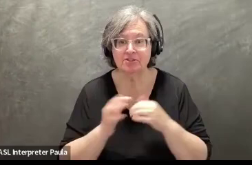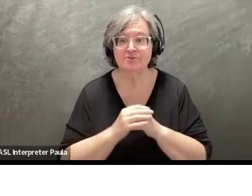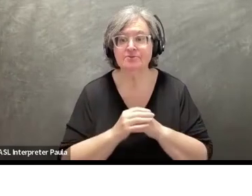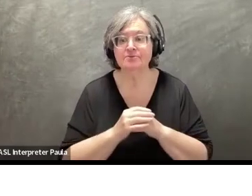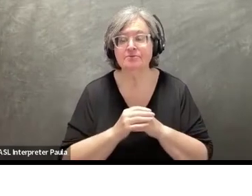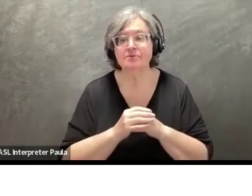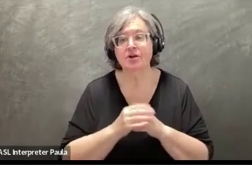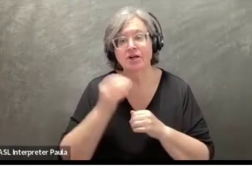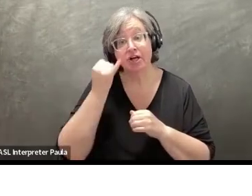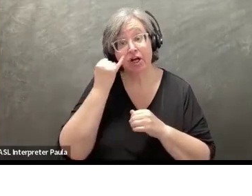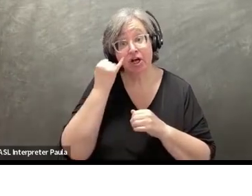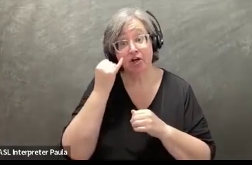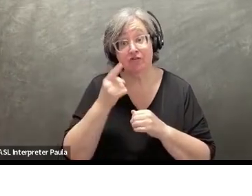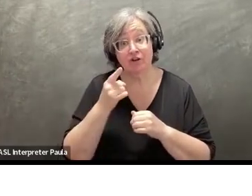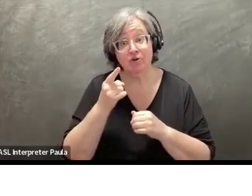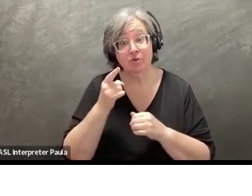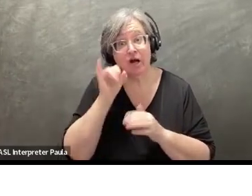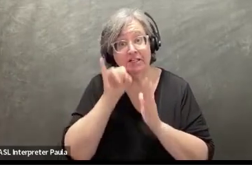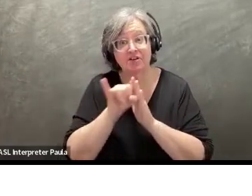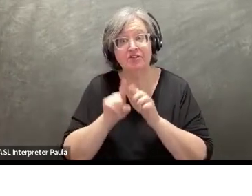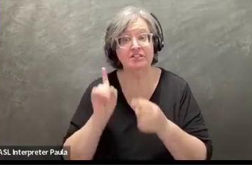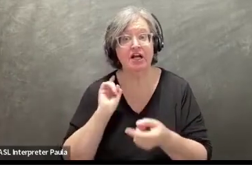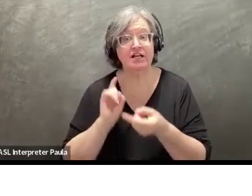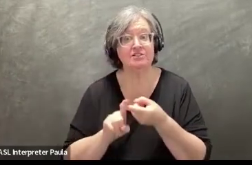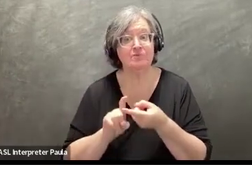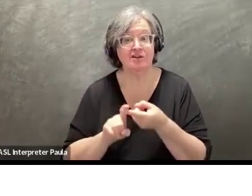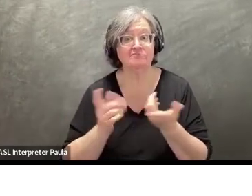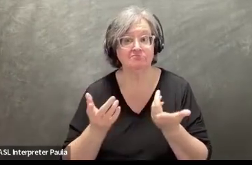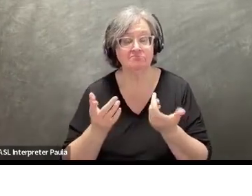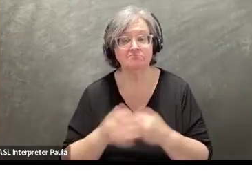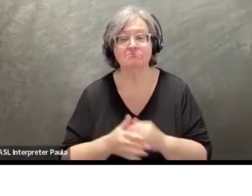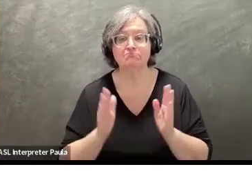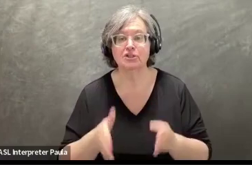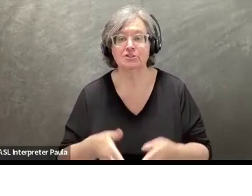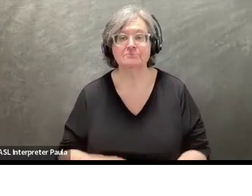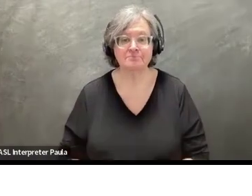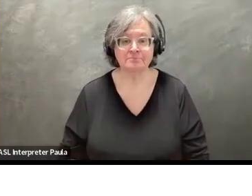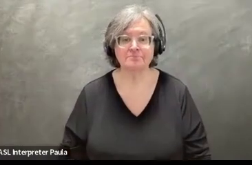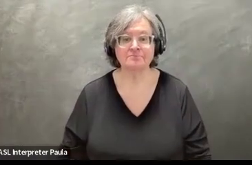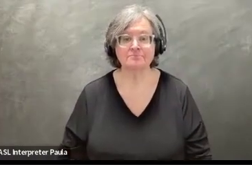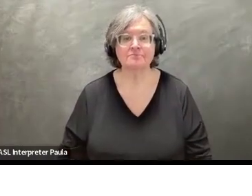you identify as Hispanic or Latino, the fifth question is,